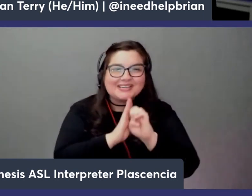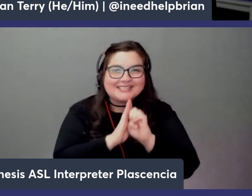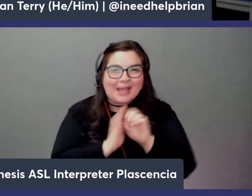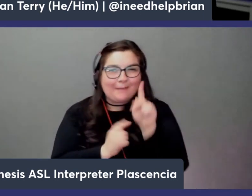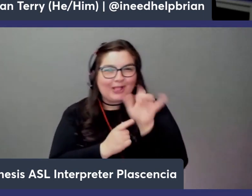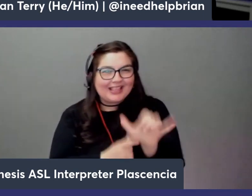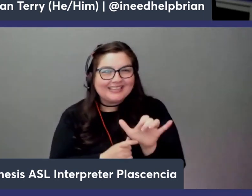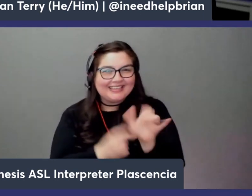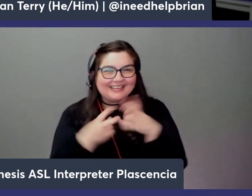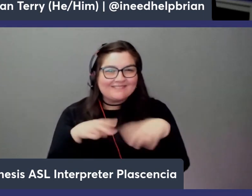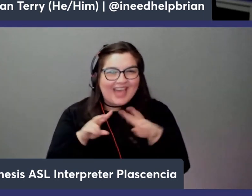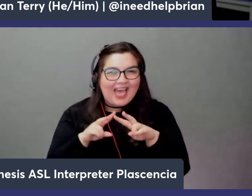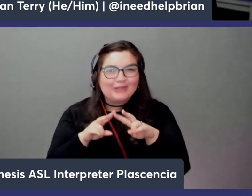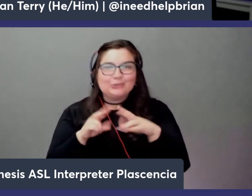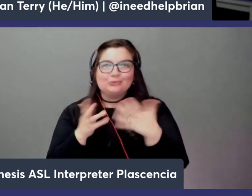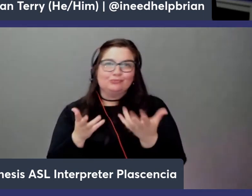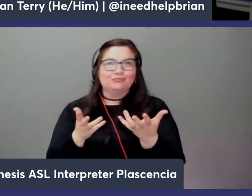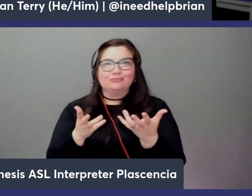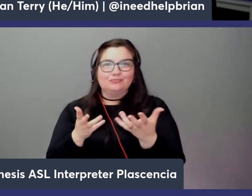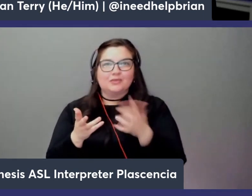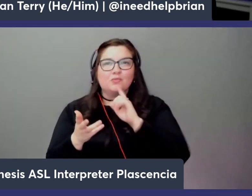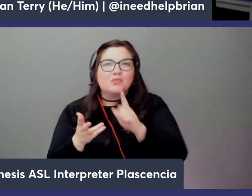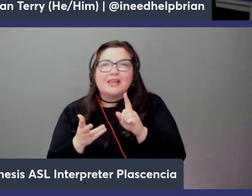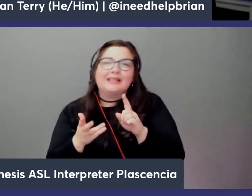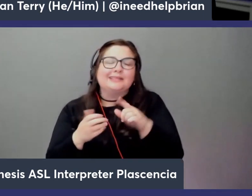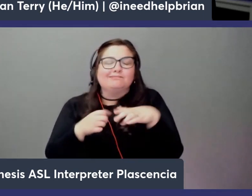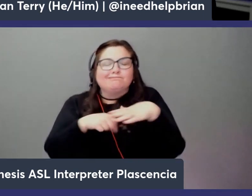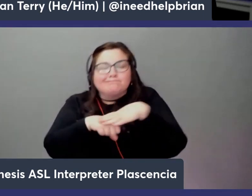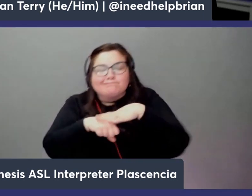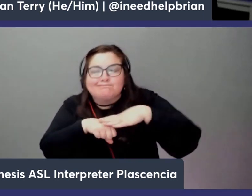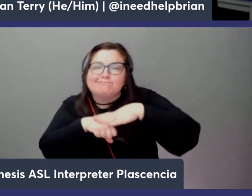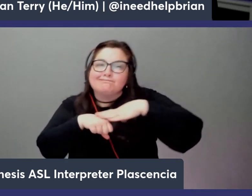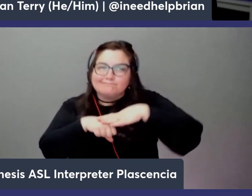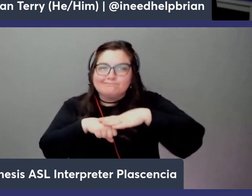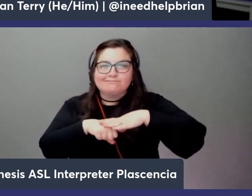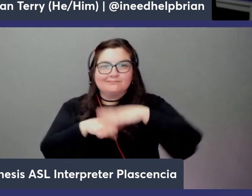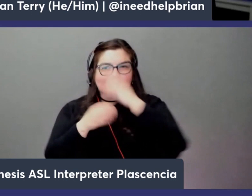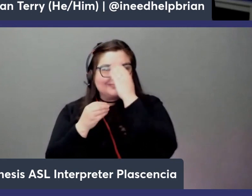that really handles very simple datas from a relationship perspective.